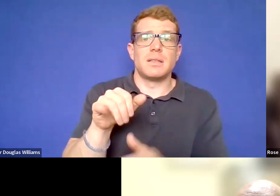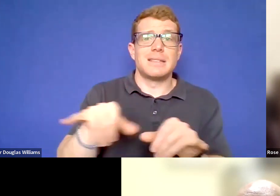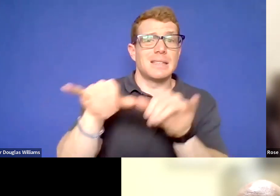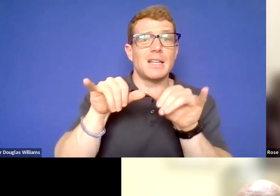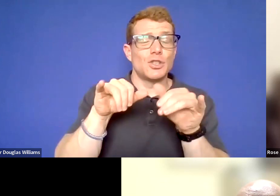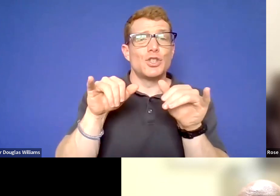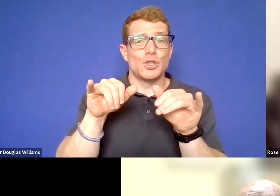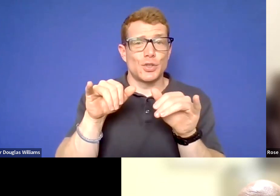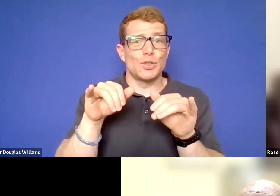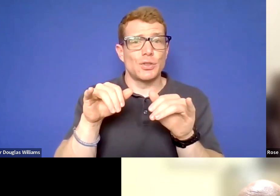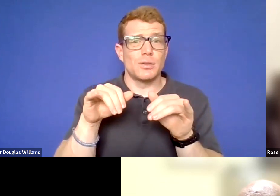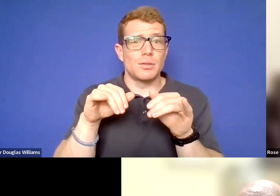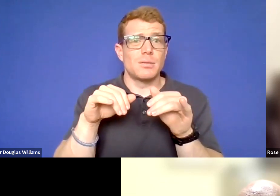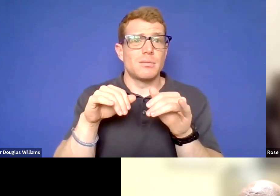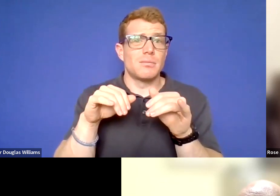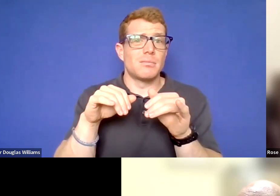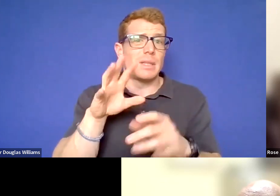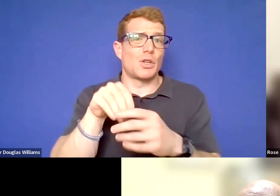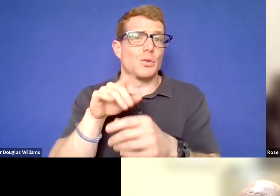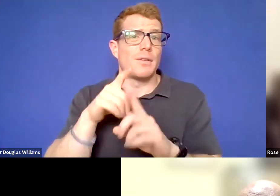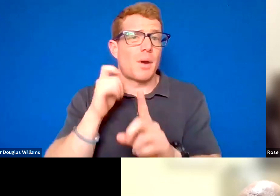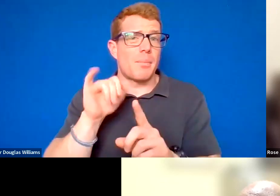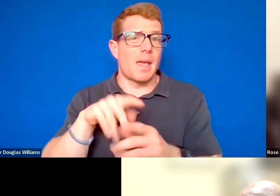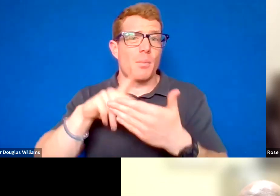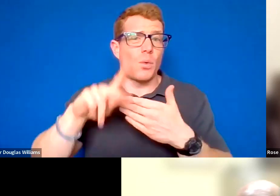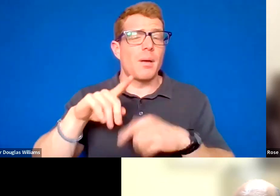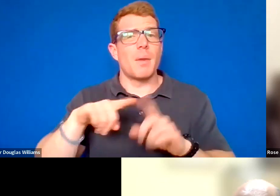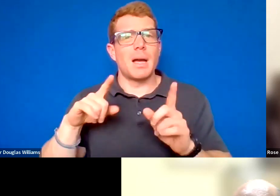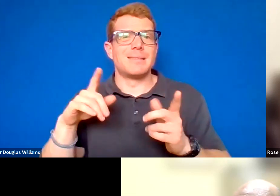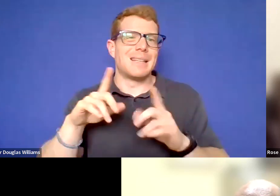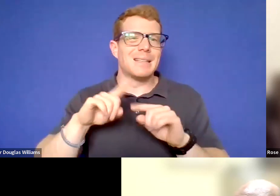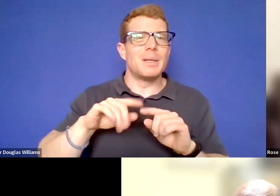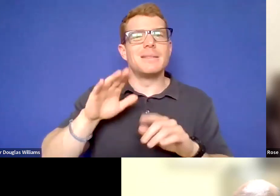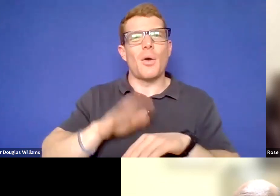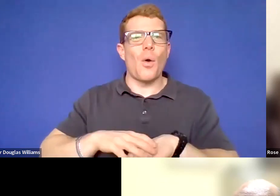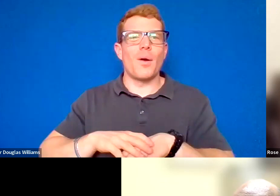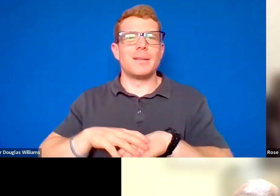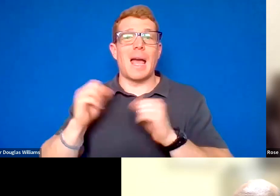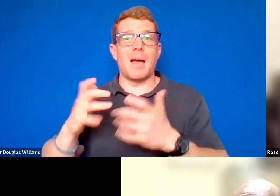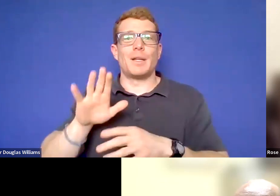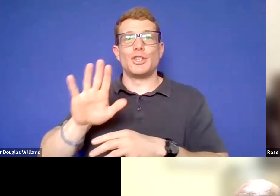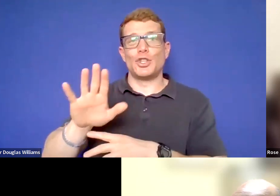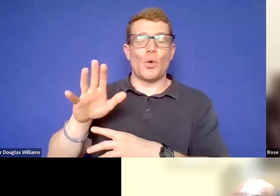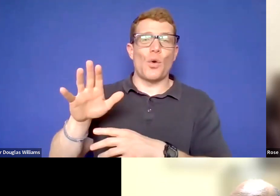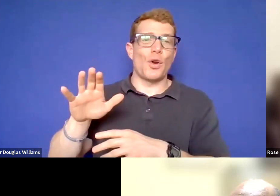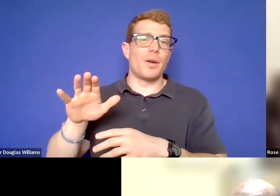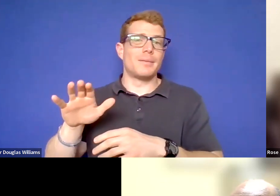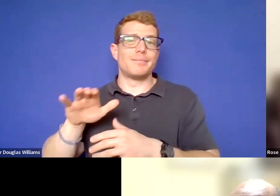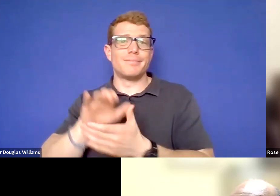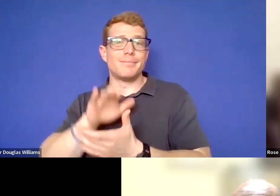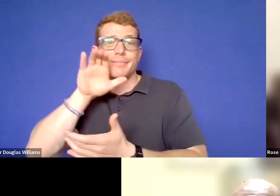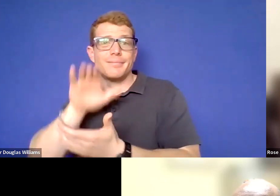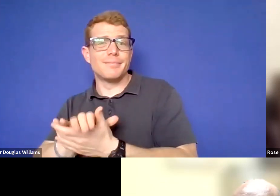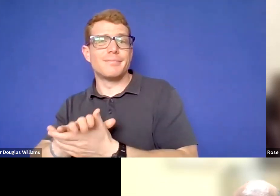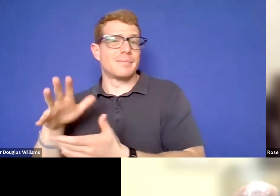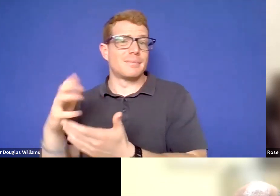However, so we would have to sort of dial into that particular case and see if there's a possibility of M. be eligible for that program.